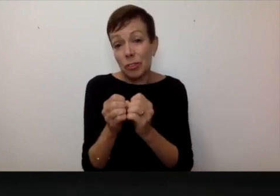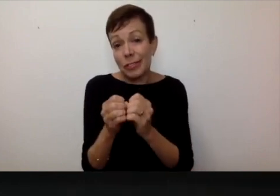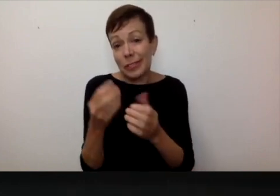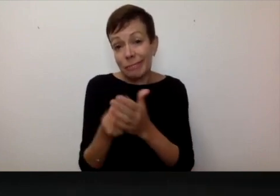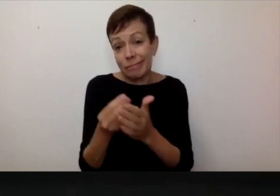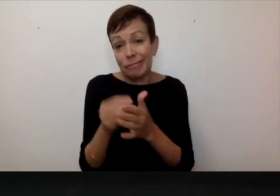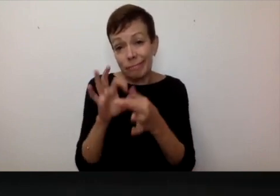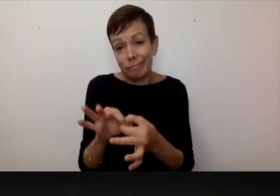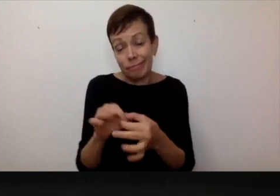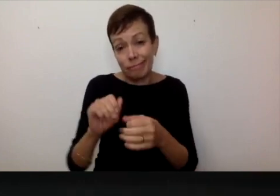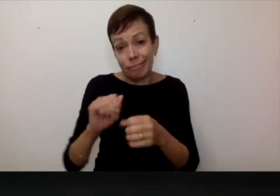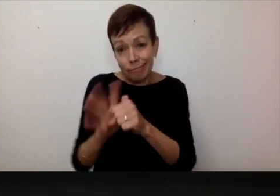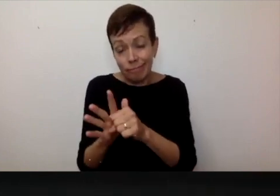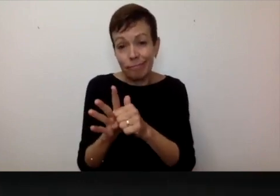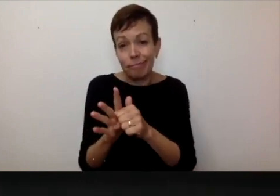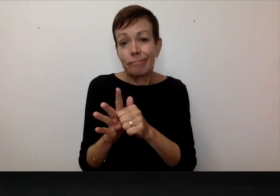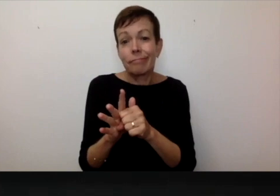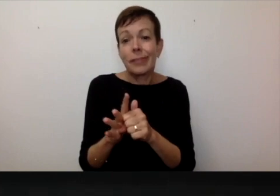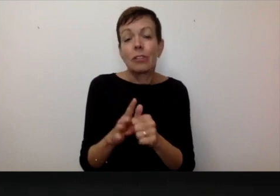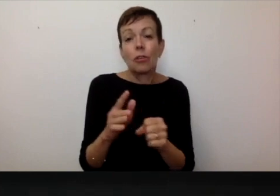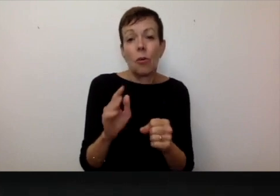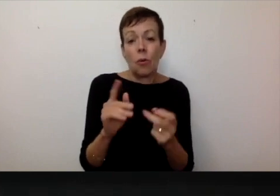i have about a minute left i think matt and i'll just finish up